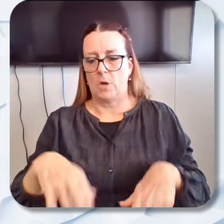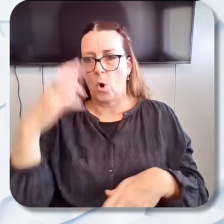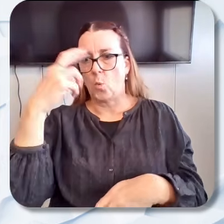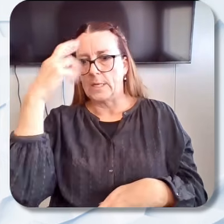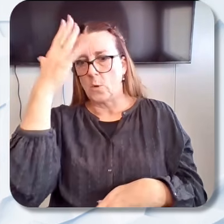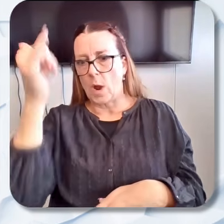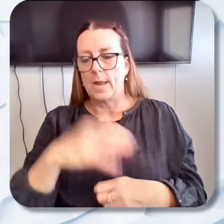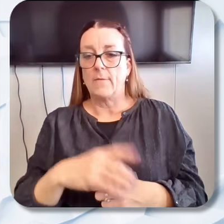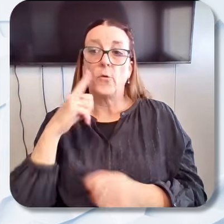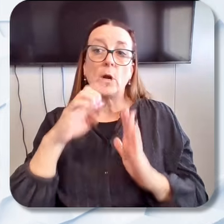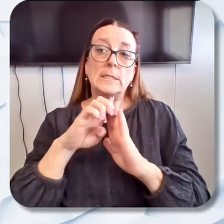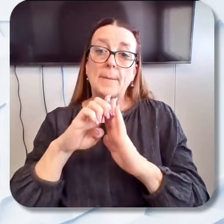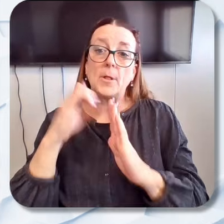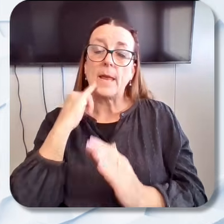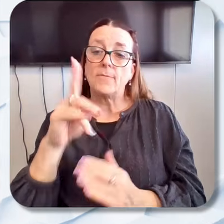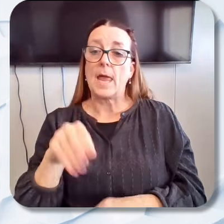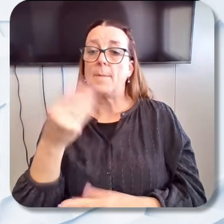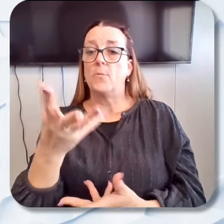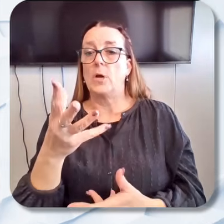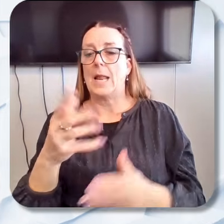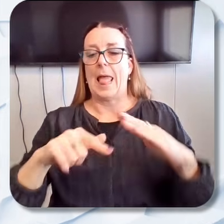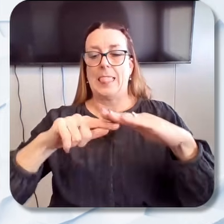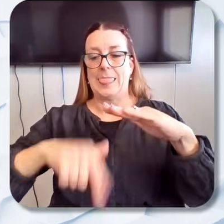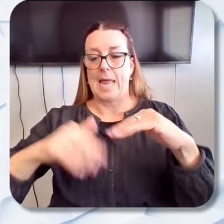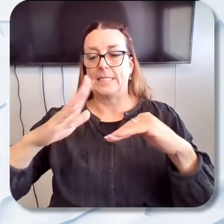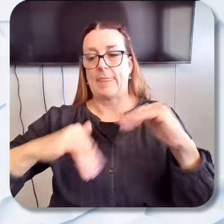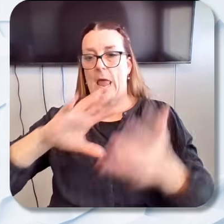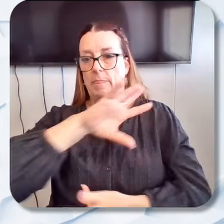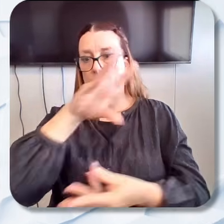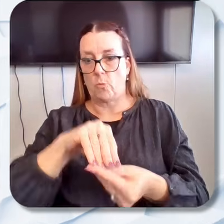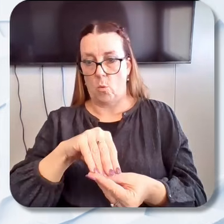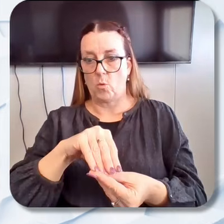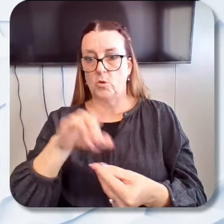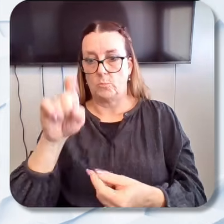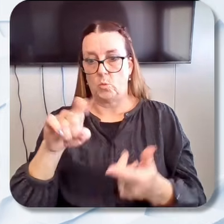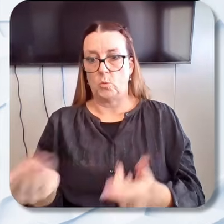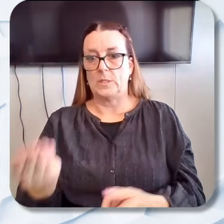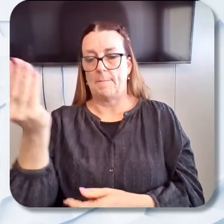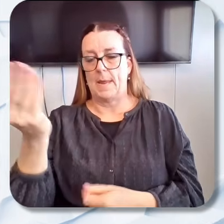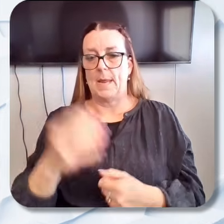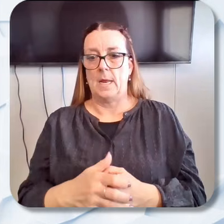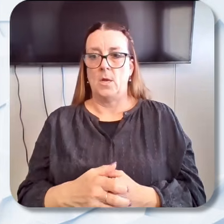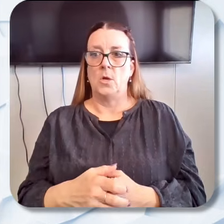submitted a significant number less than the total that they provided. You like them to go back and review.